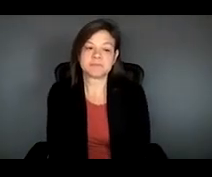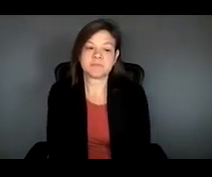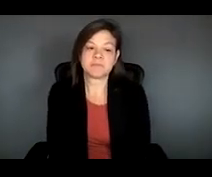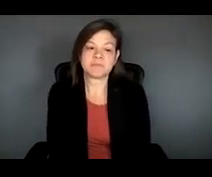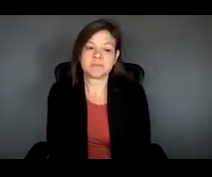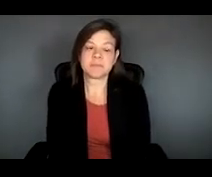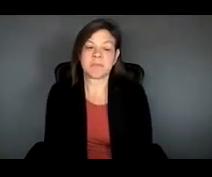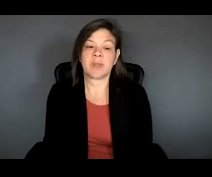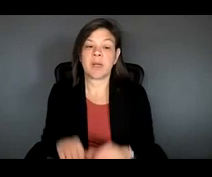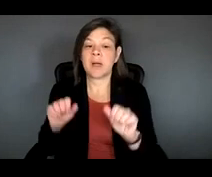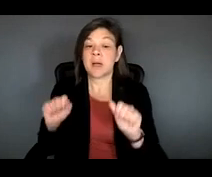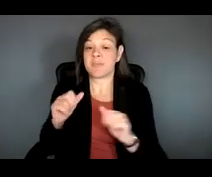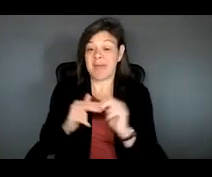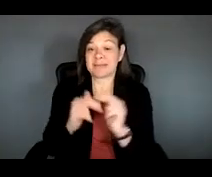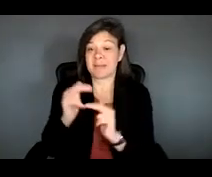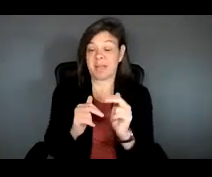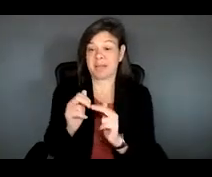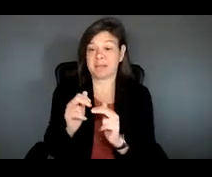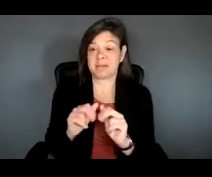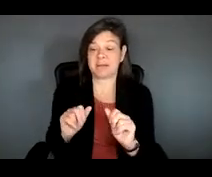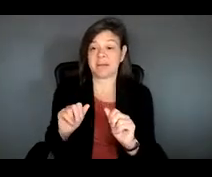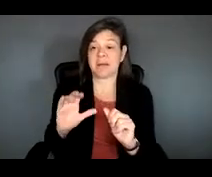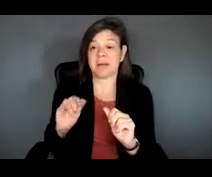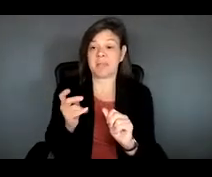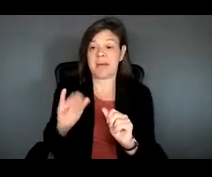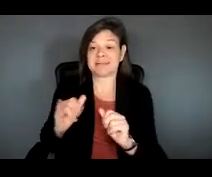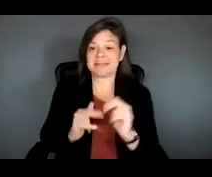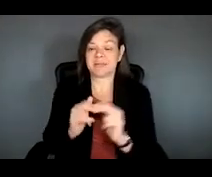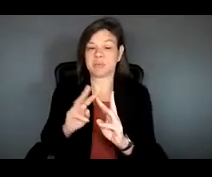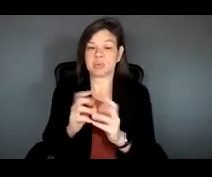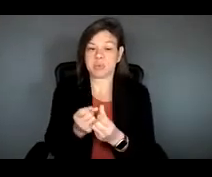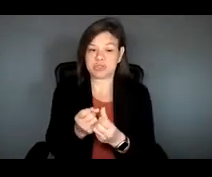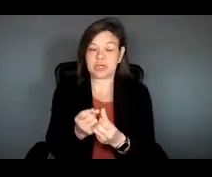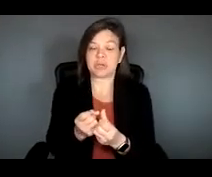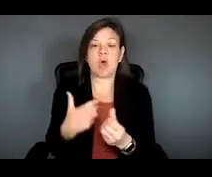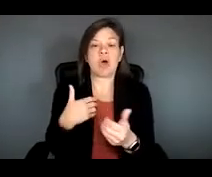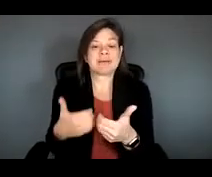Capacity building. So the capacity building workshops are separate from the conference